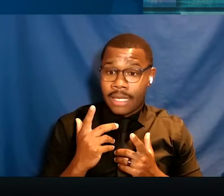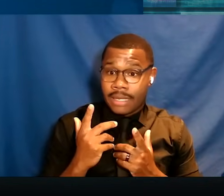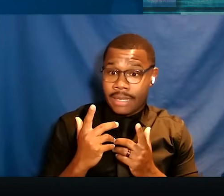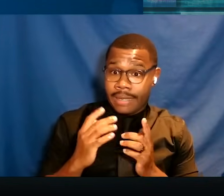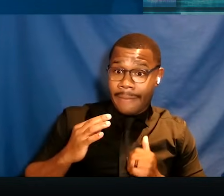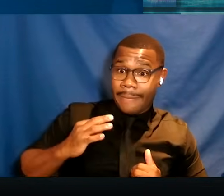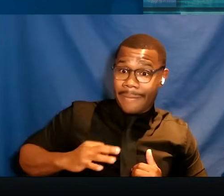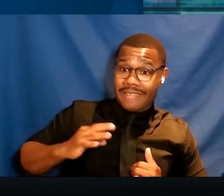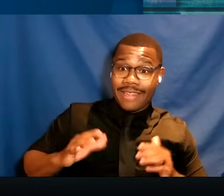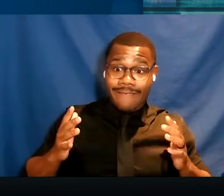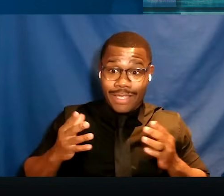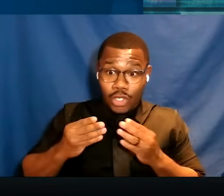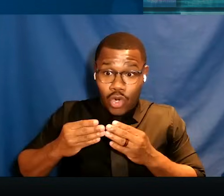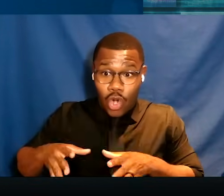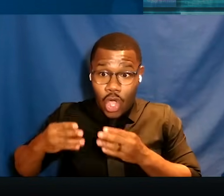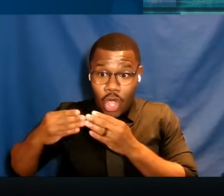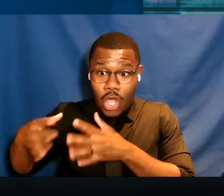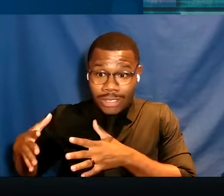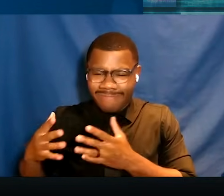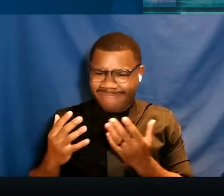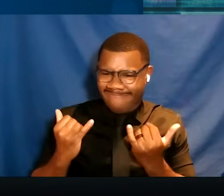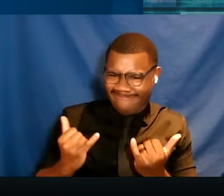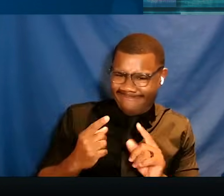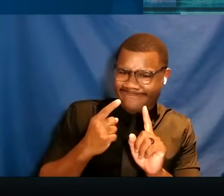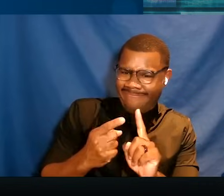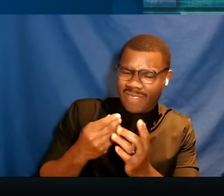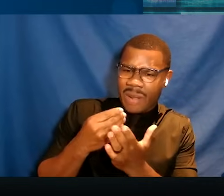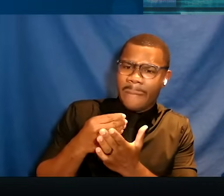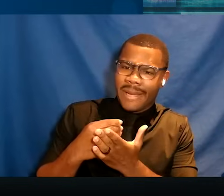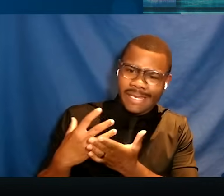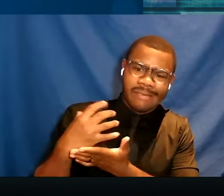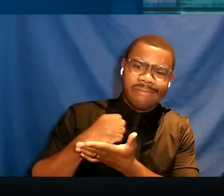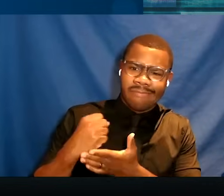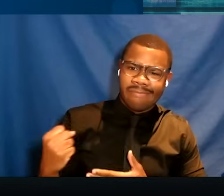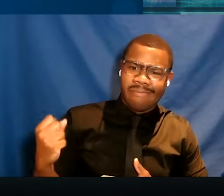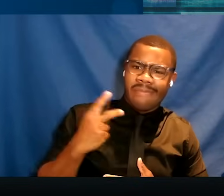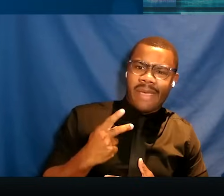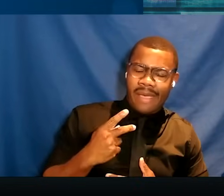when the health plan had to pull back so much. So getting this huge influx of funds into the plans